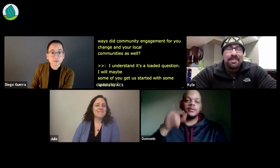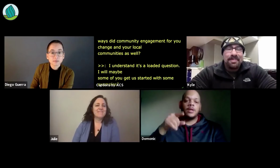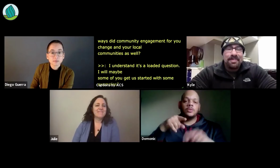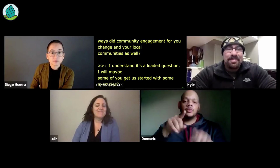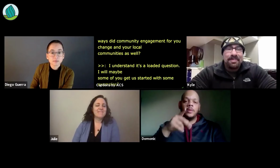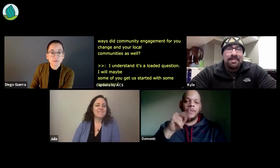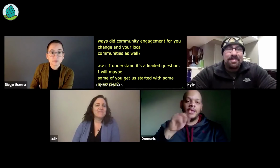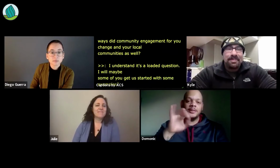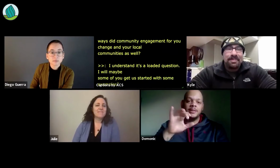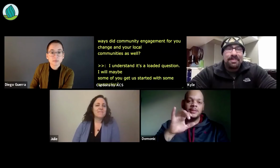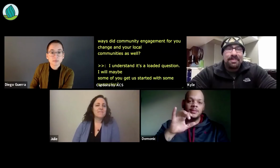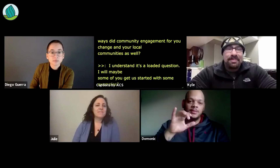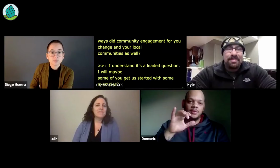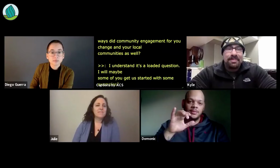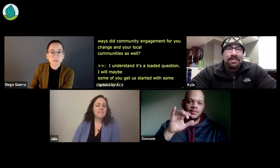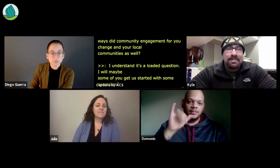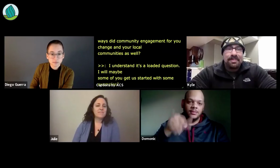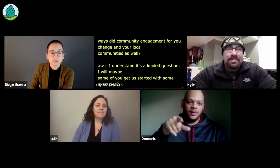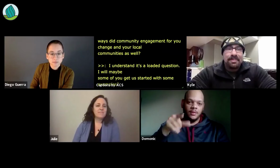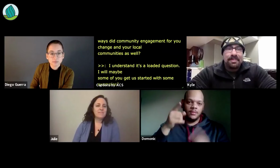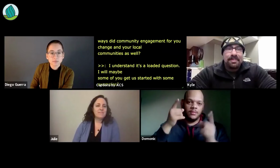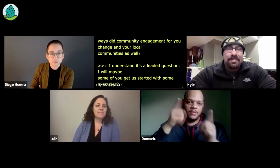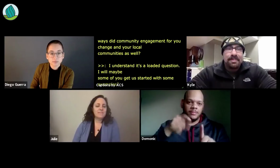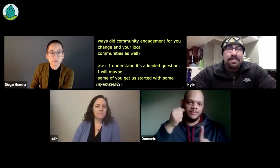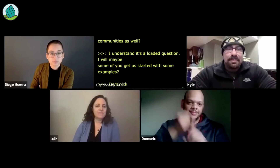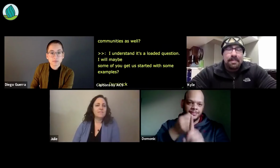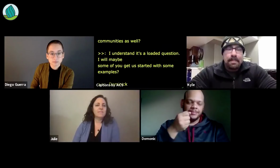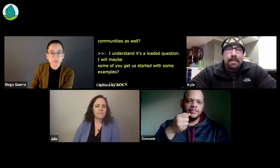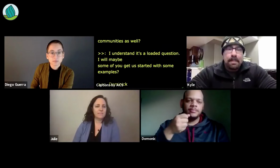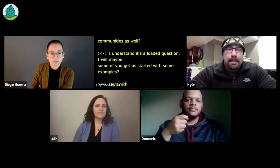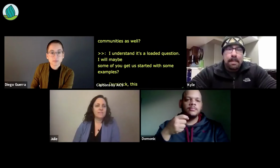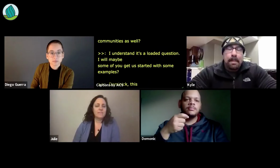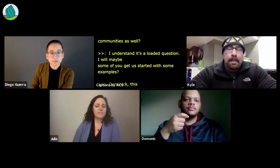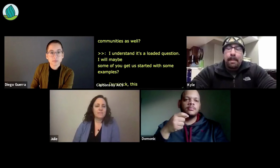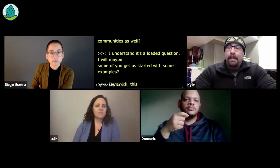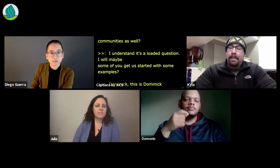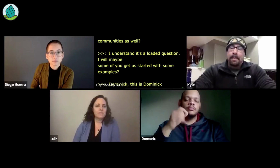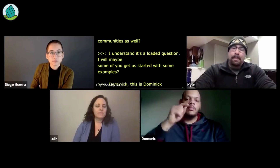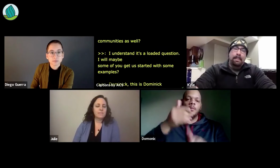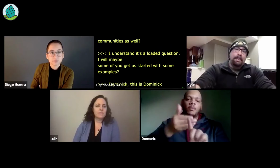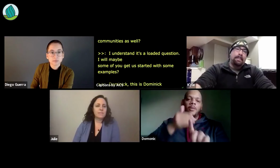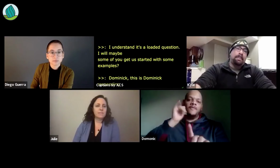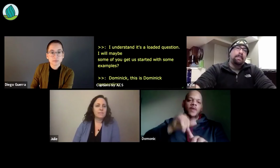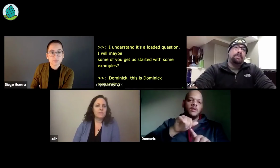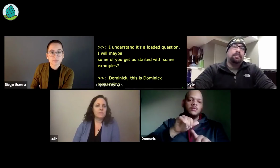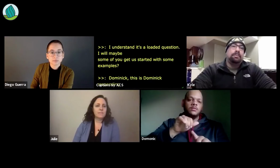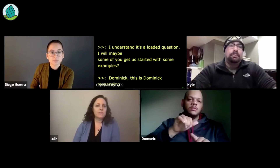During the pandemic, when the pandemic first hit, well,